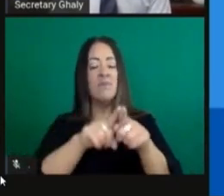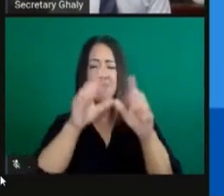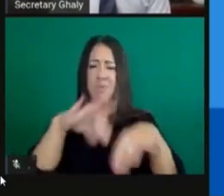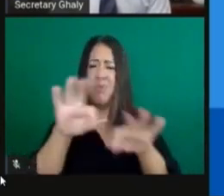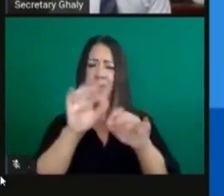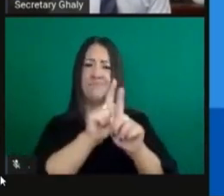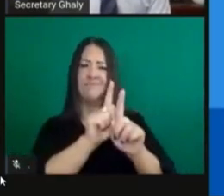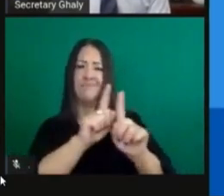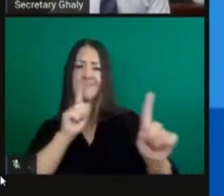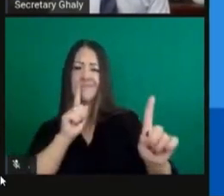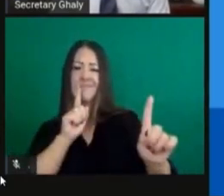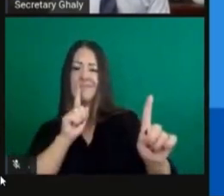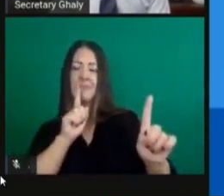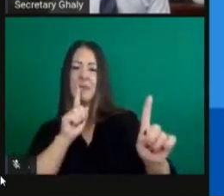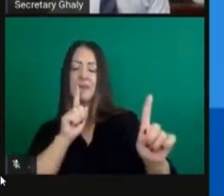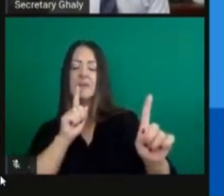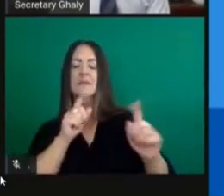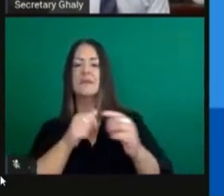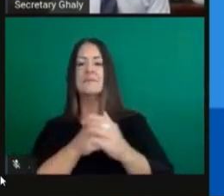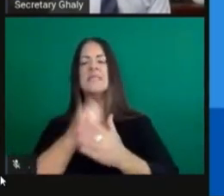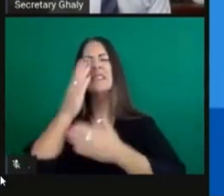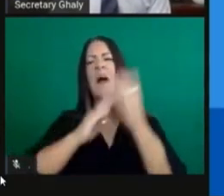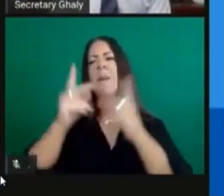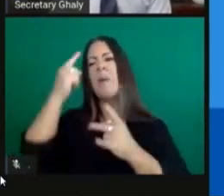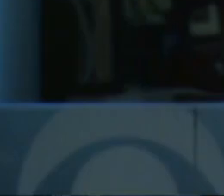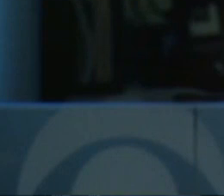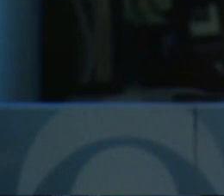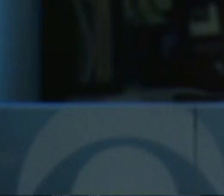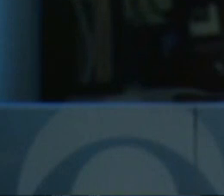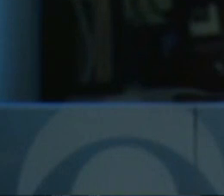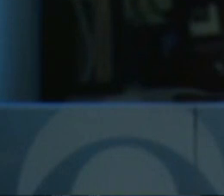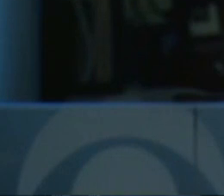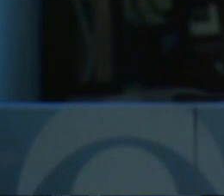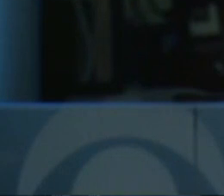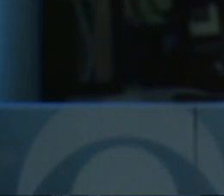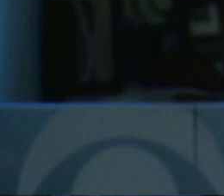ALL RIGHT. ANN MACKO VICK HERE AT THE NEWS